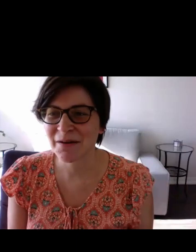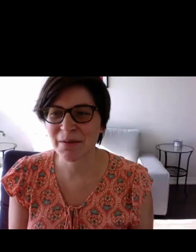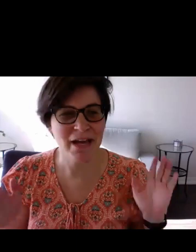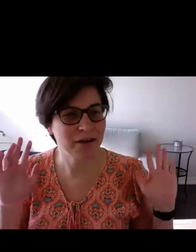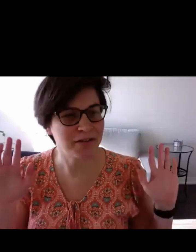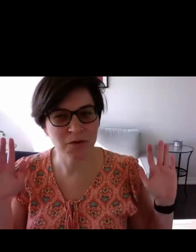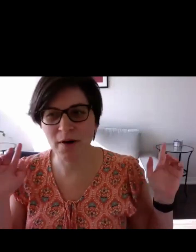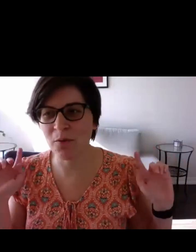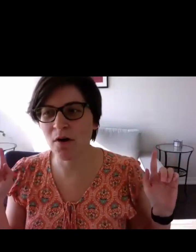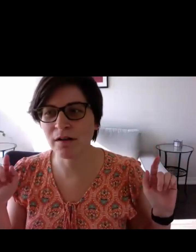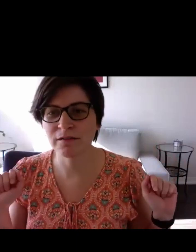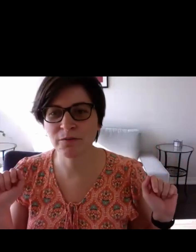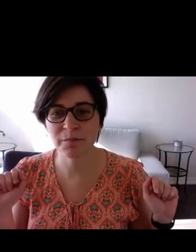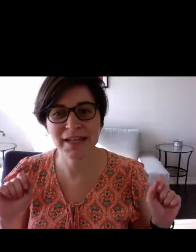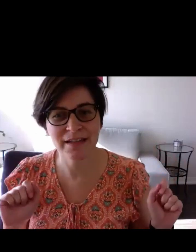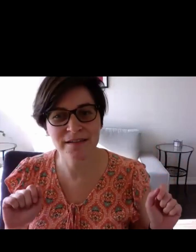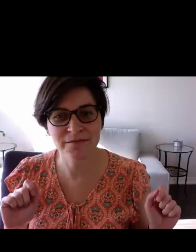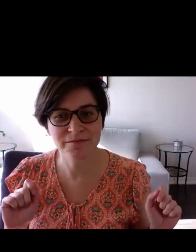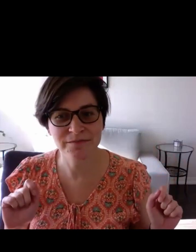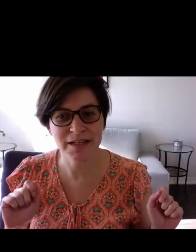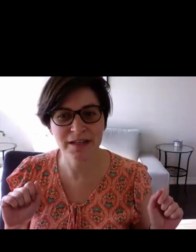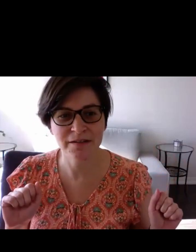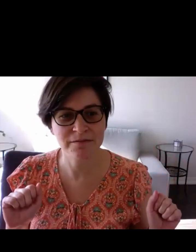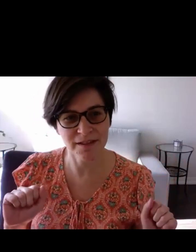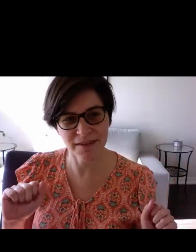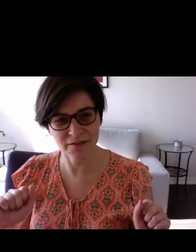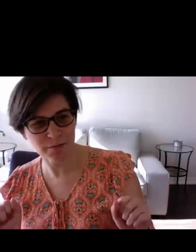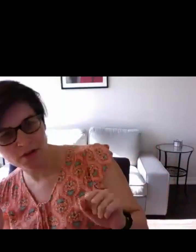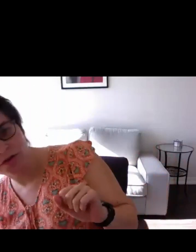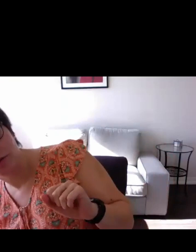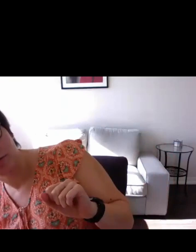And my background has a white wall with plants, and I think there’s a picture of -- well